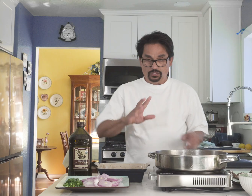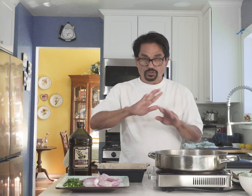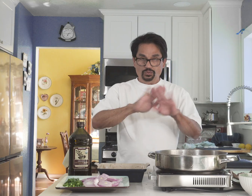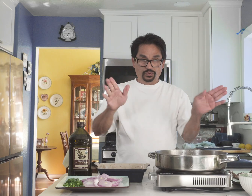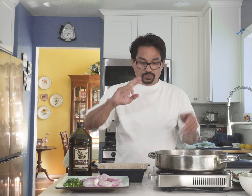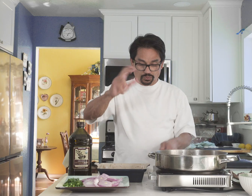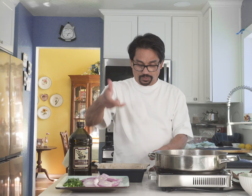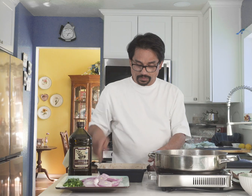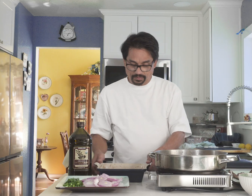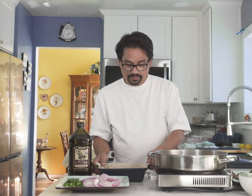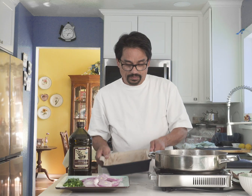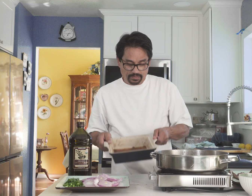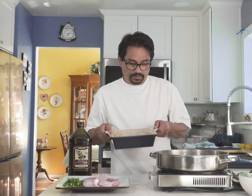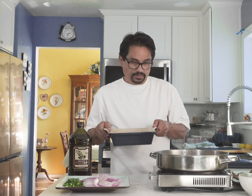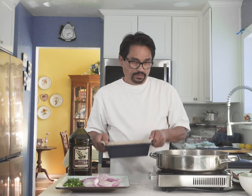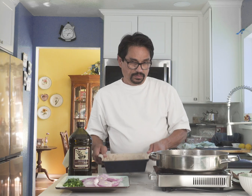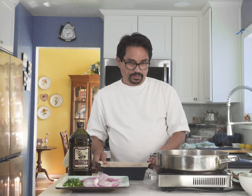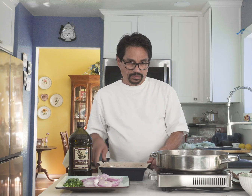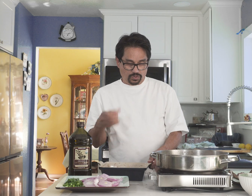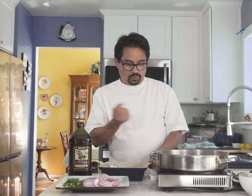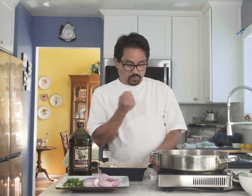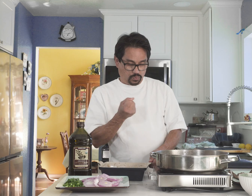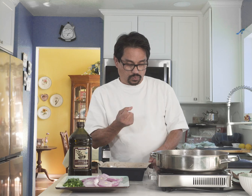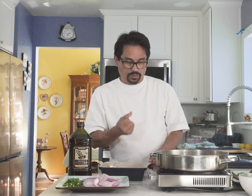Hold onto the left over juices